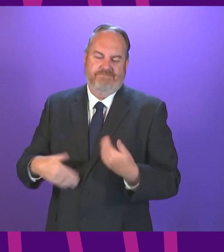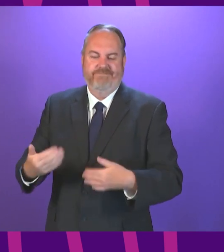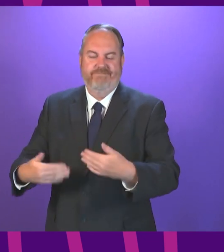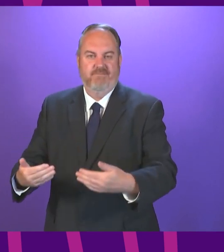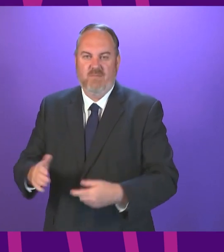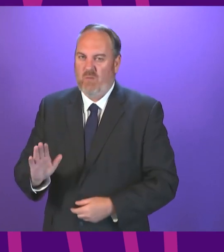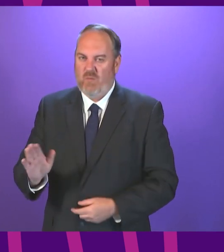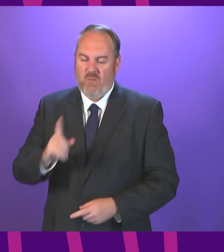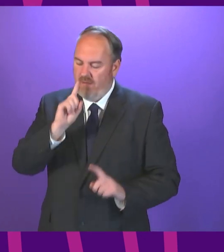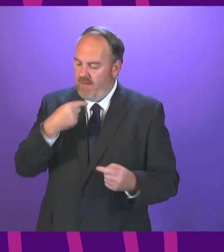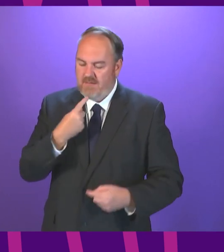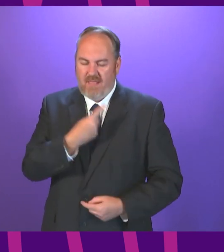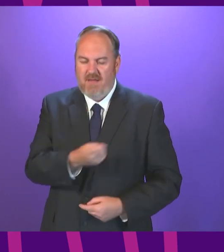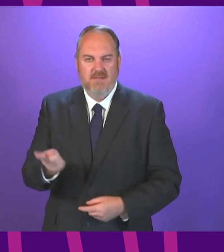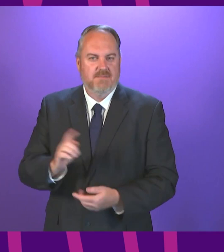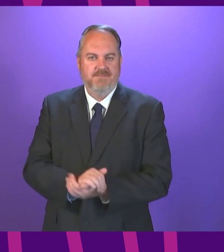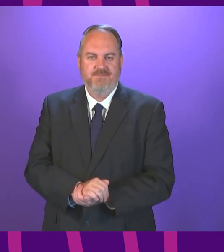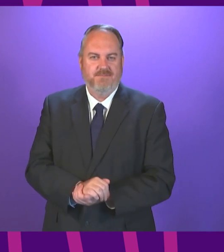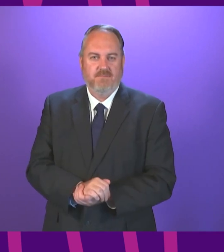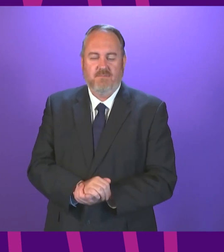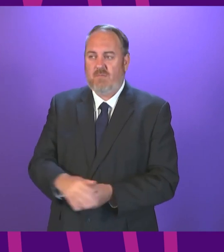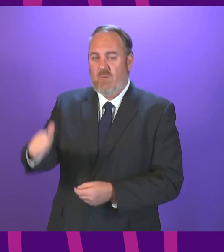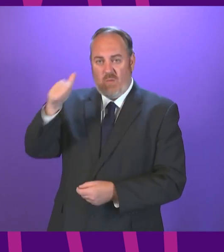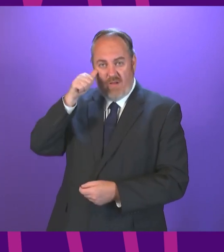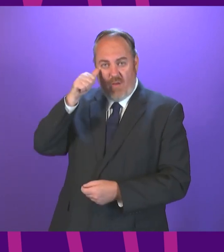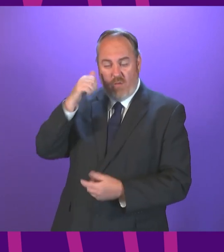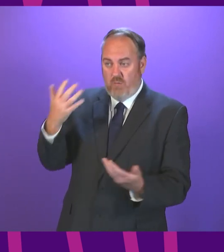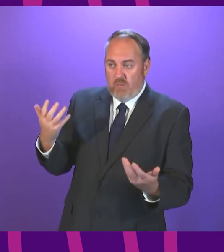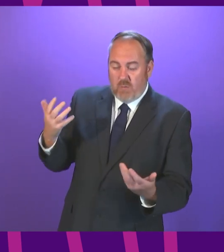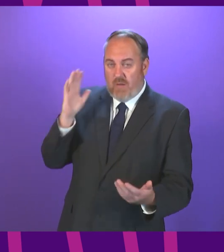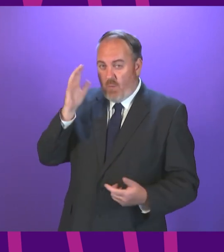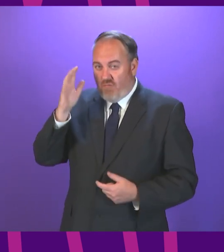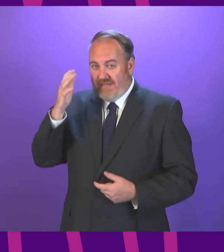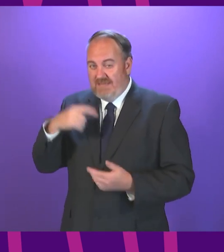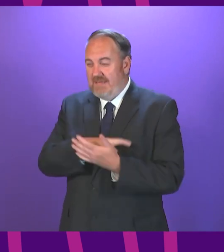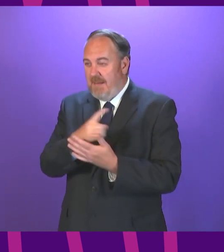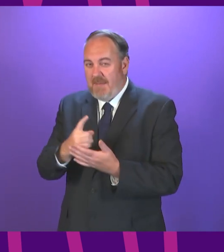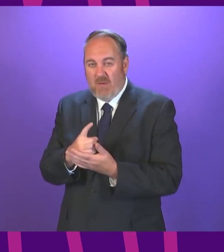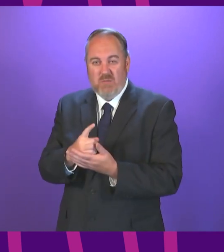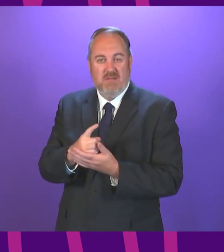the long-term consequences might be for some young people would risk treating them as an experiment.